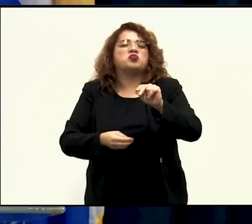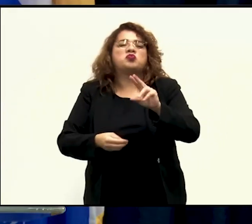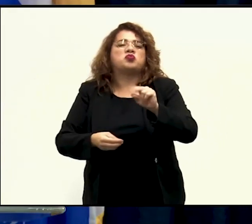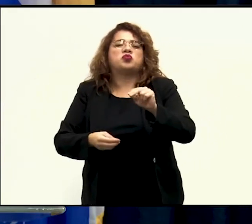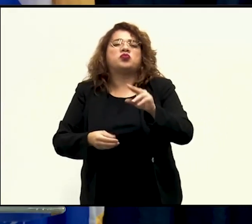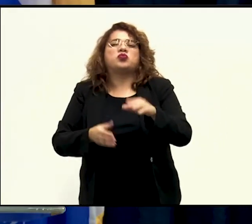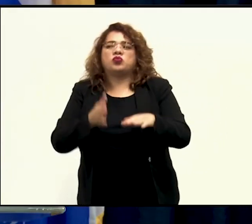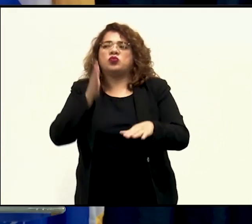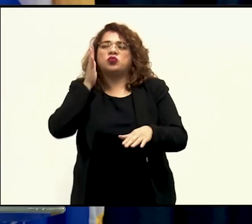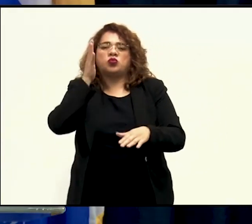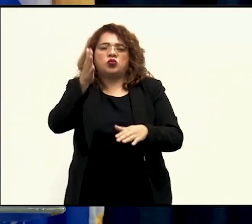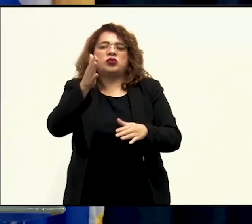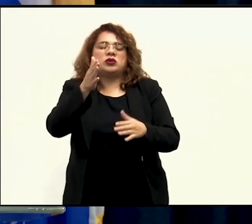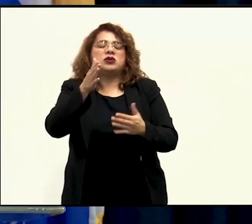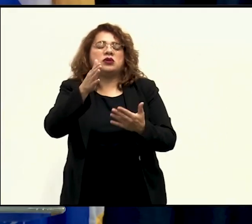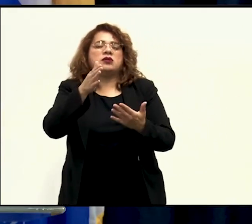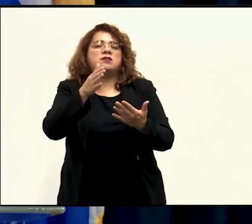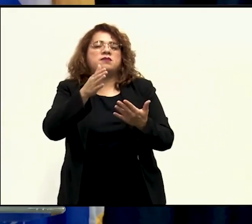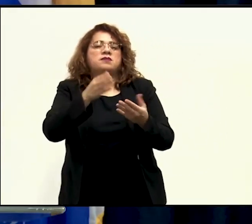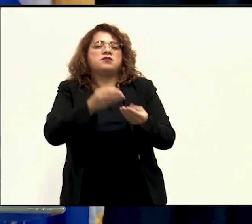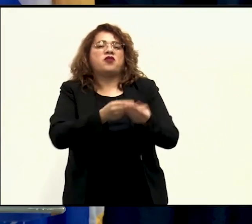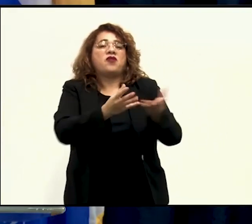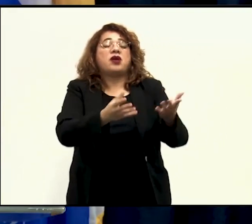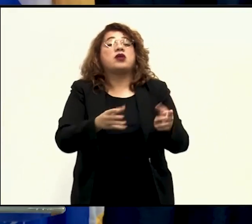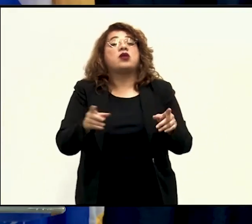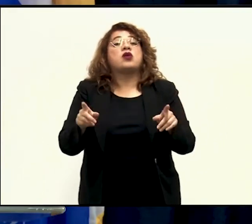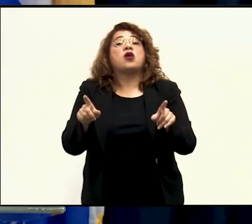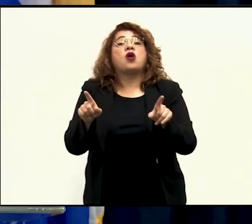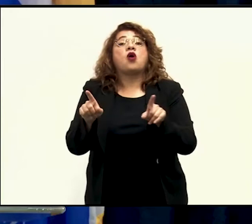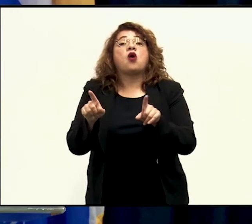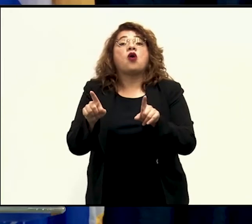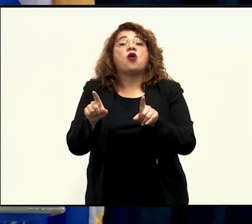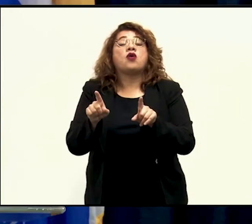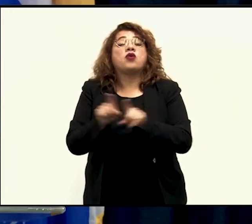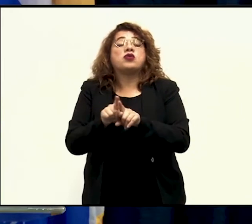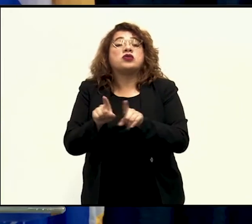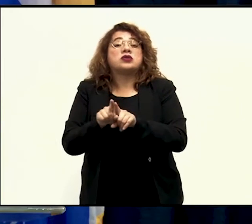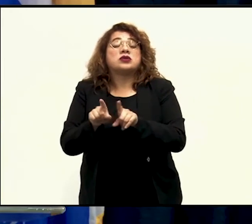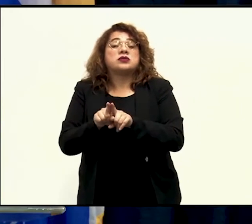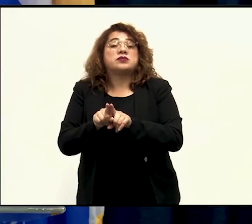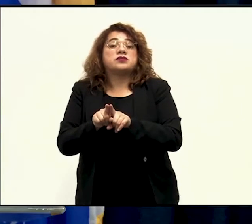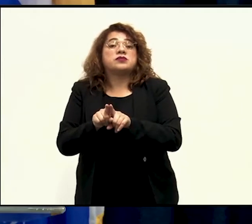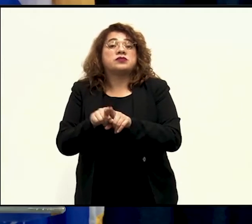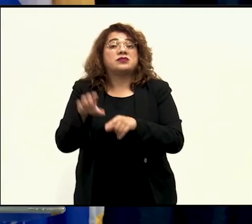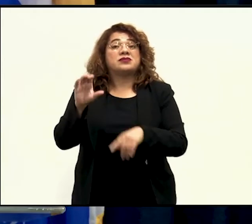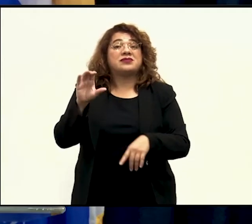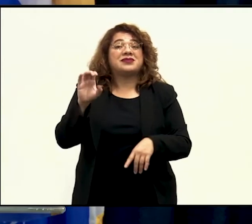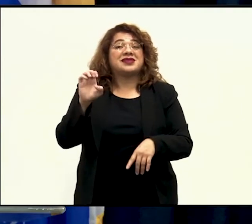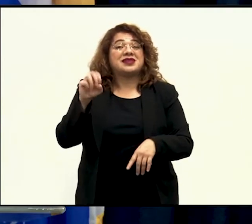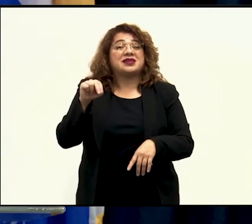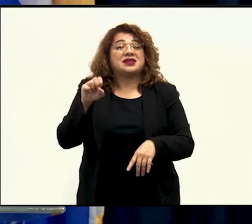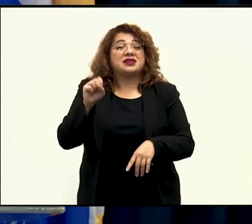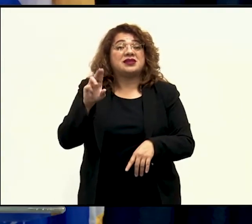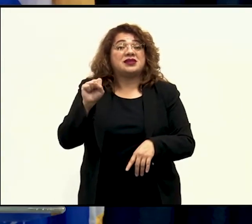The, yeah, the, at this time, we don't, the census data for those populations, they're